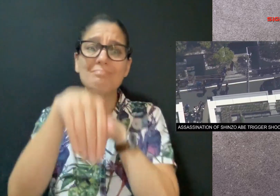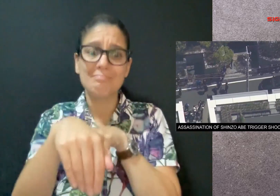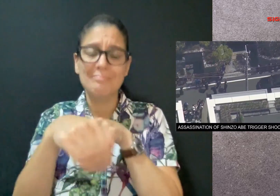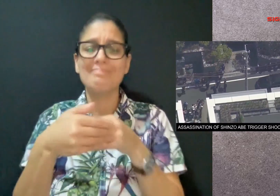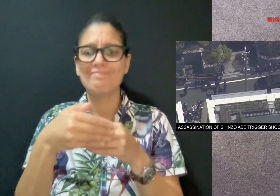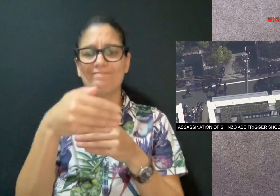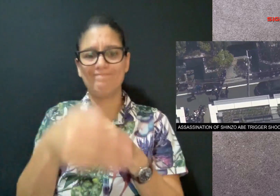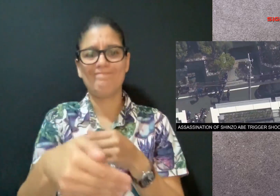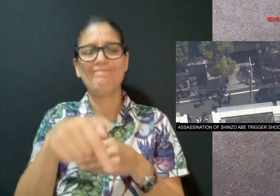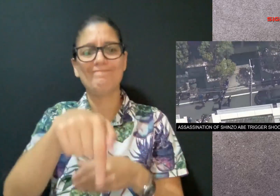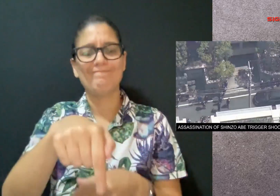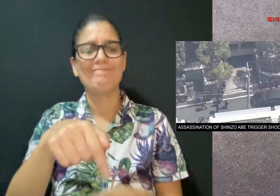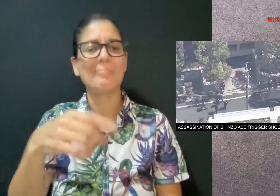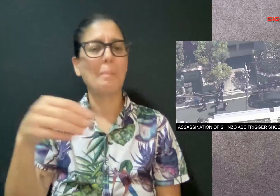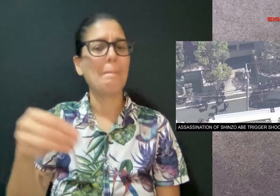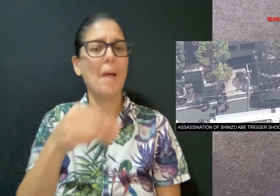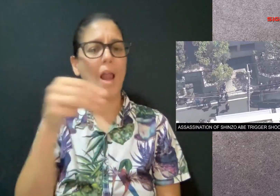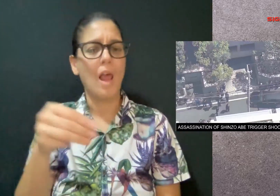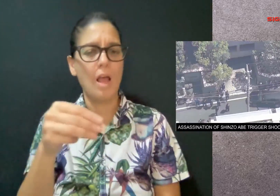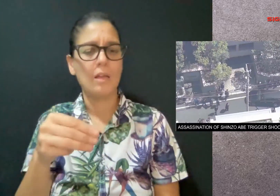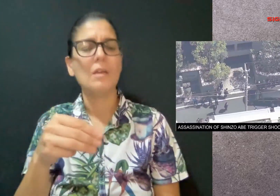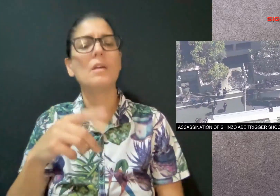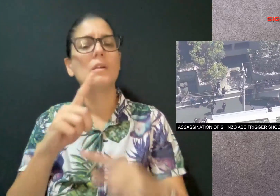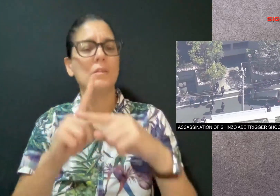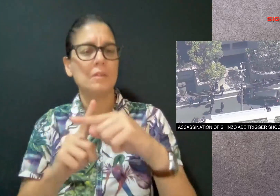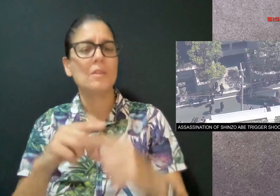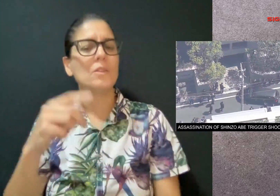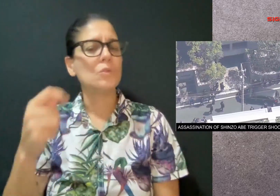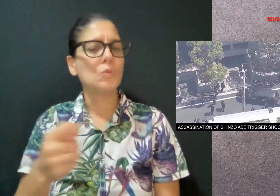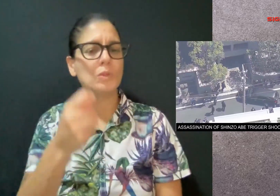funeral services for Abe are scheduled for Monday and Tuesday